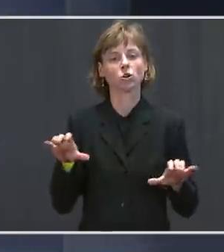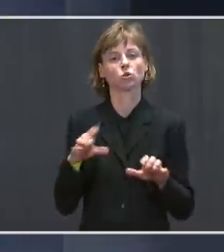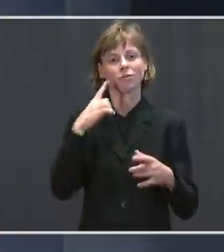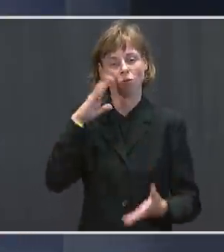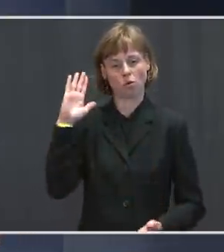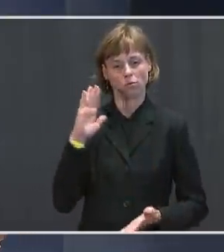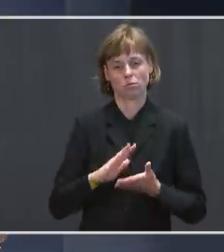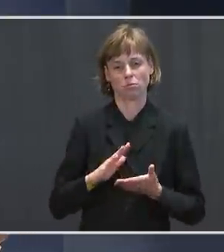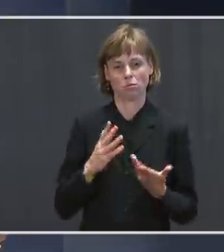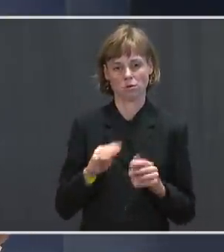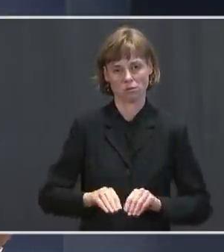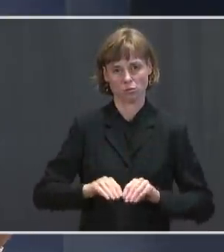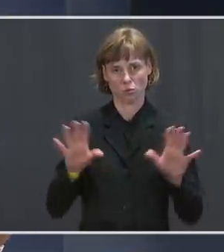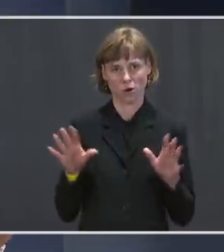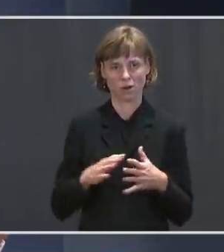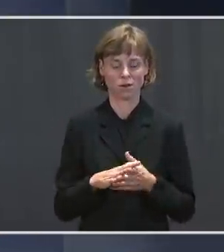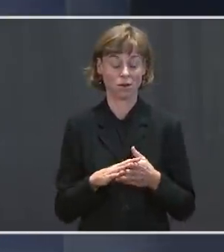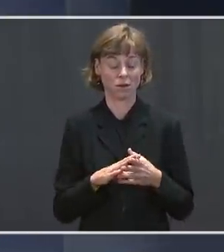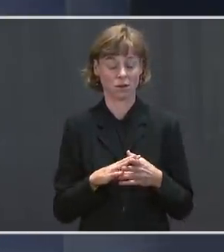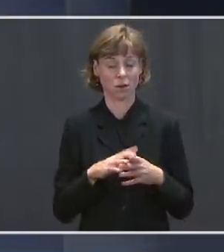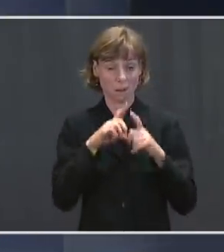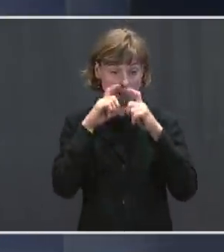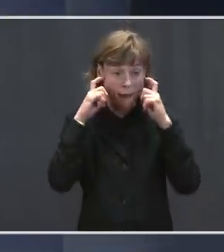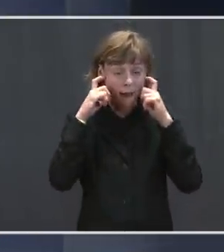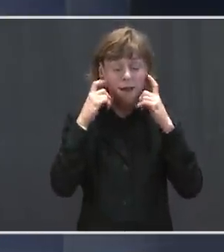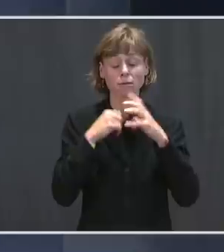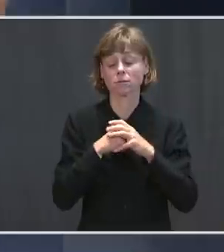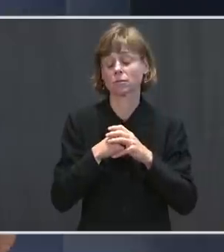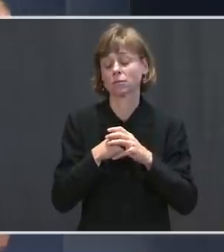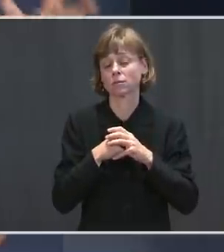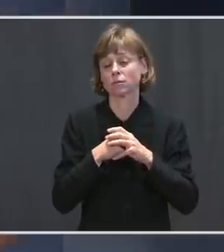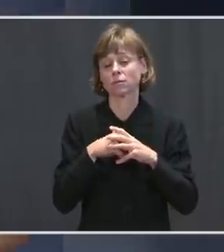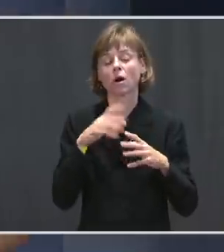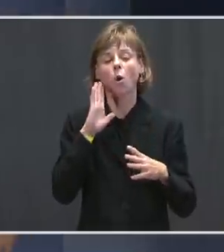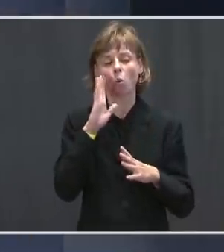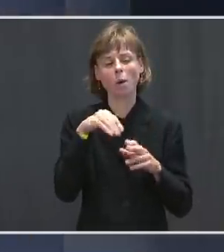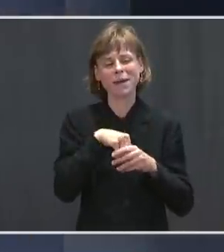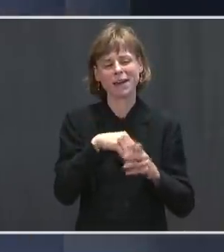And I'm sure this will be in the guidance when it comes out or they'll speak to it, I should say.